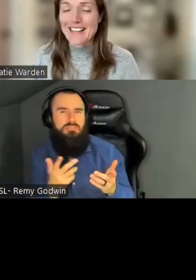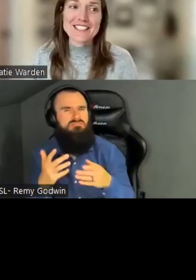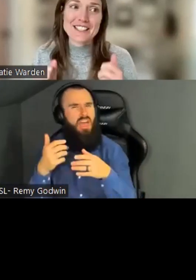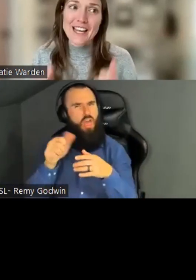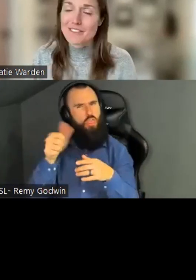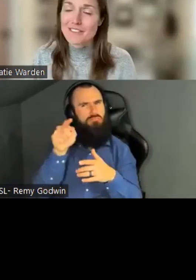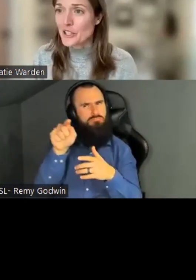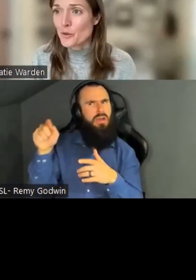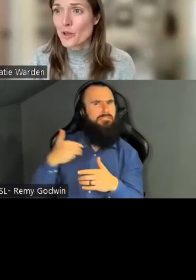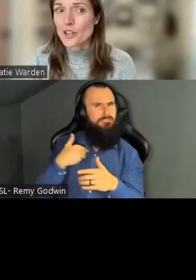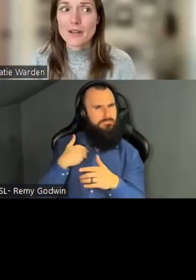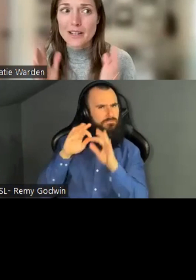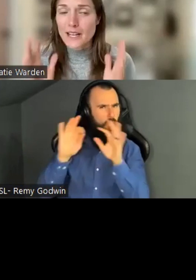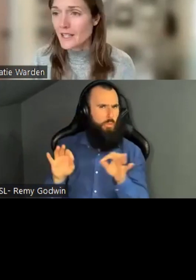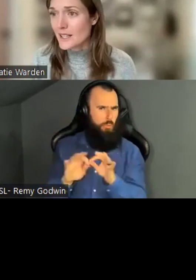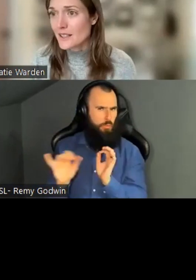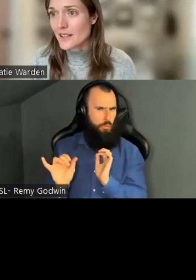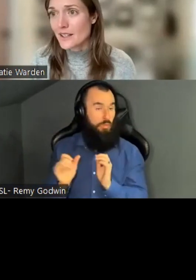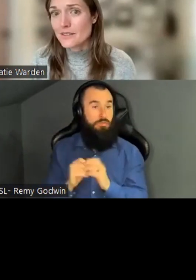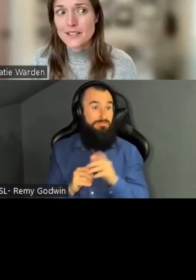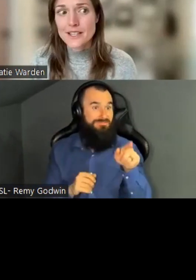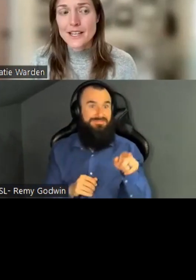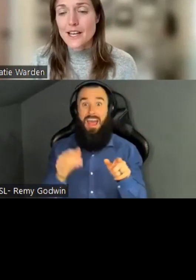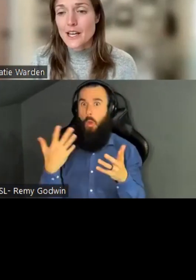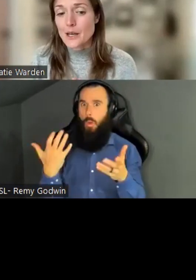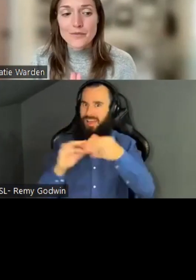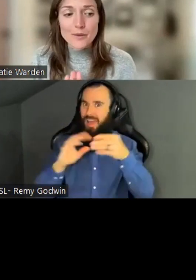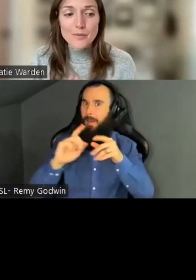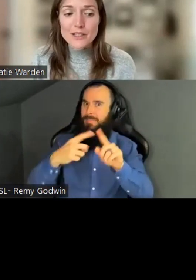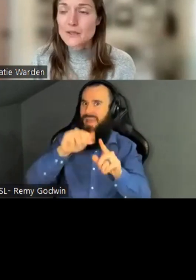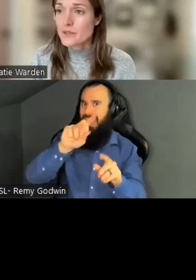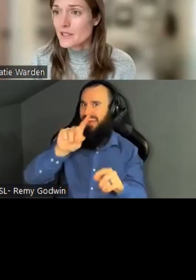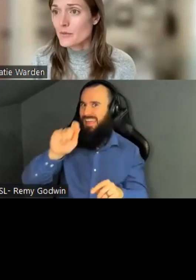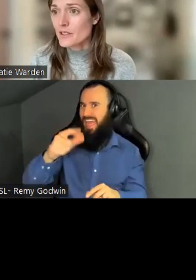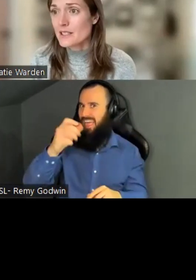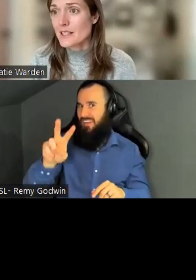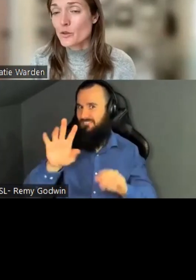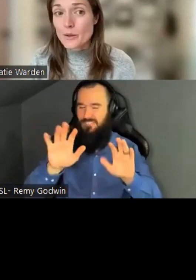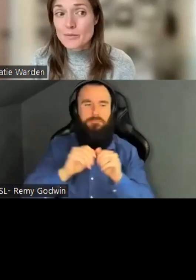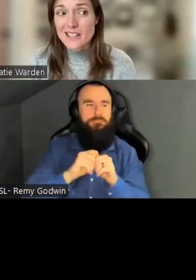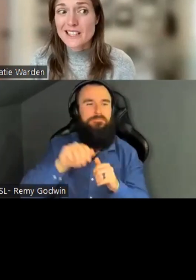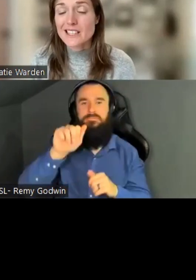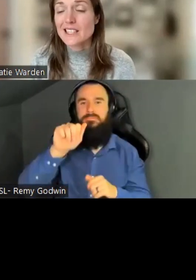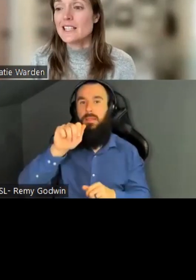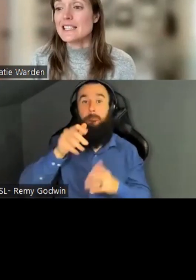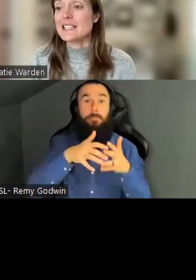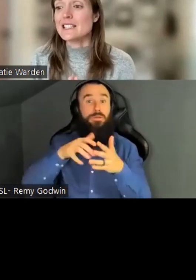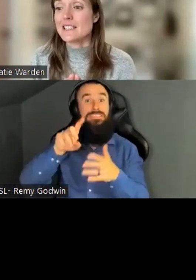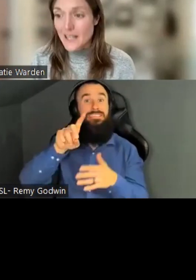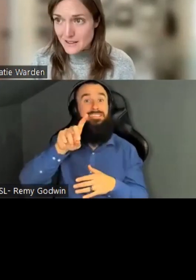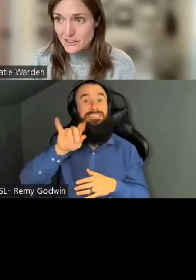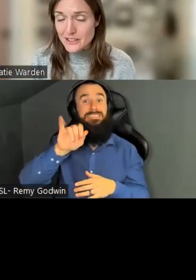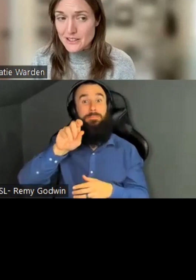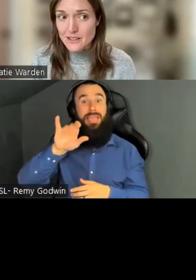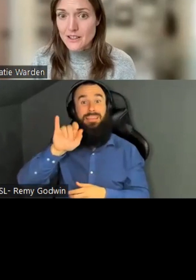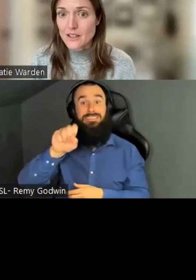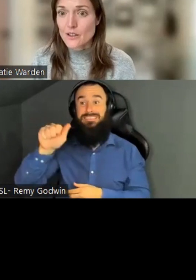Okay? I just have to tell you all about www.ADA.gov. The Americans with Disabilities Act website is excellent.